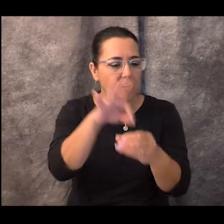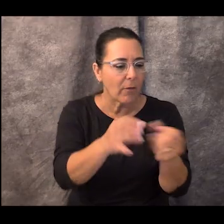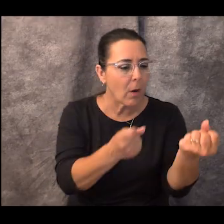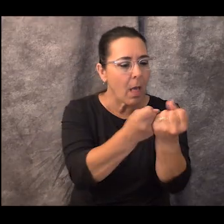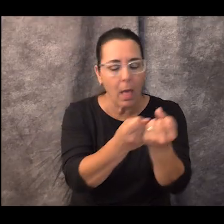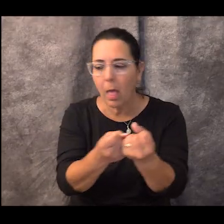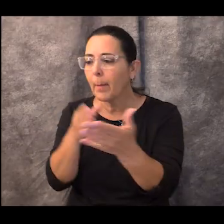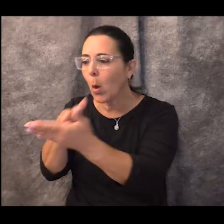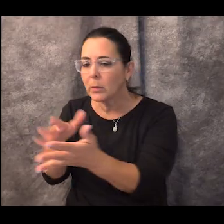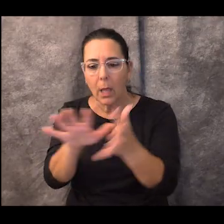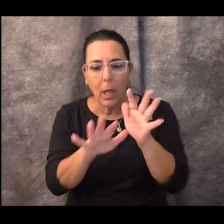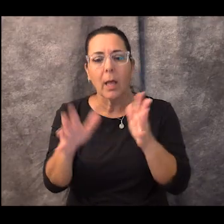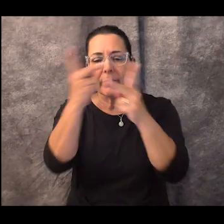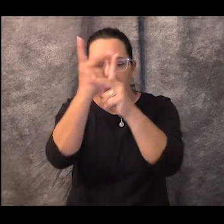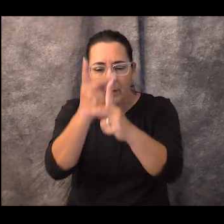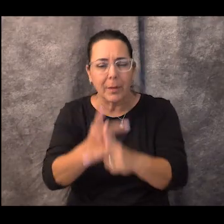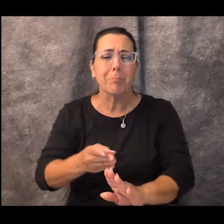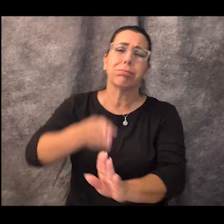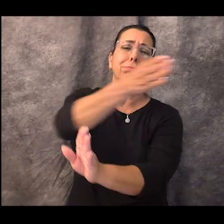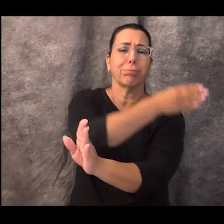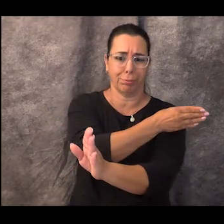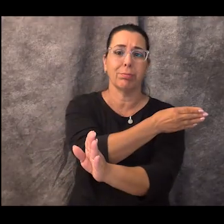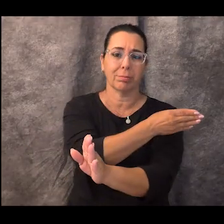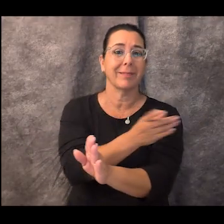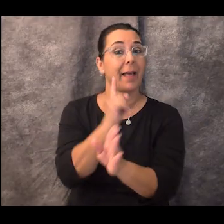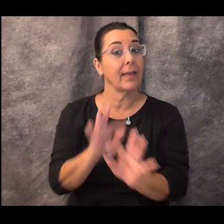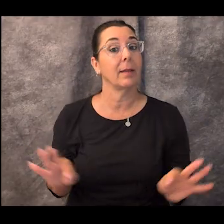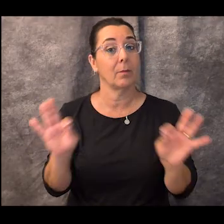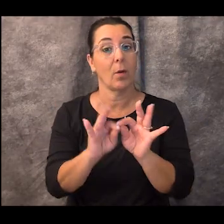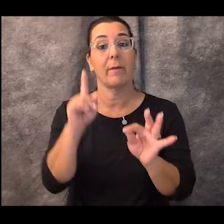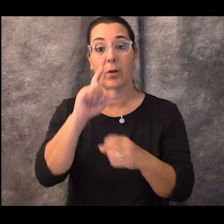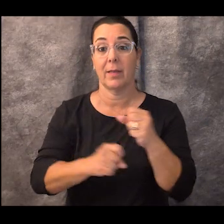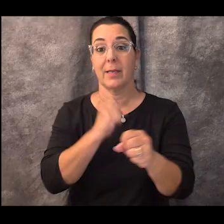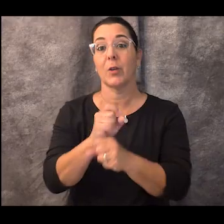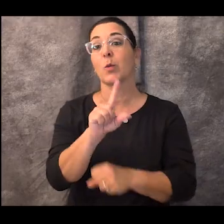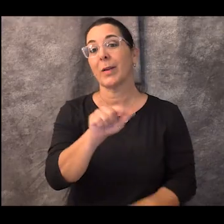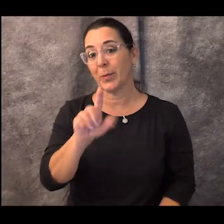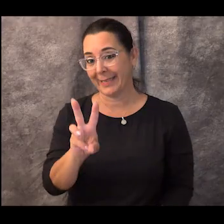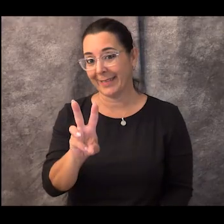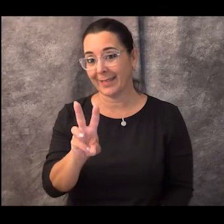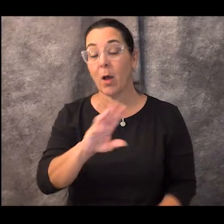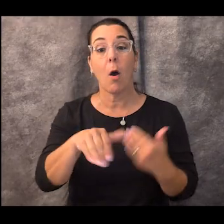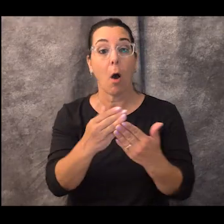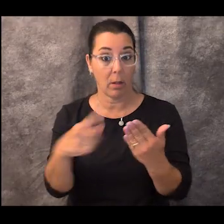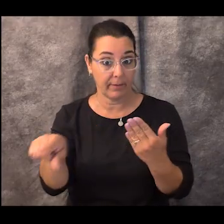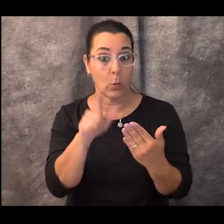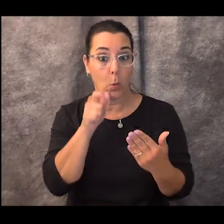But I think that's really important for 2026 because I know we all. I bet everyone who listens to this is up on the news, right?